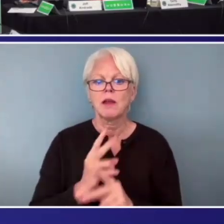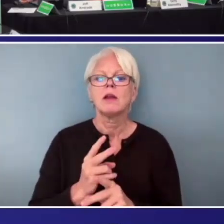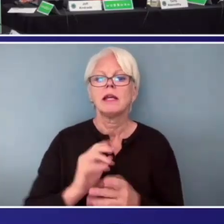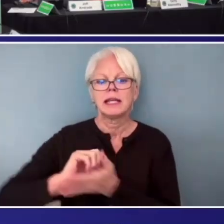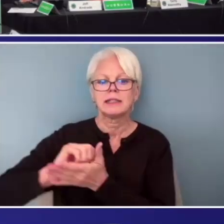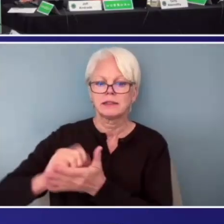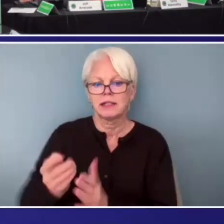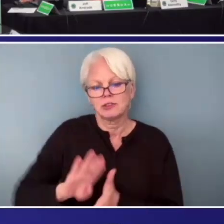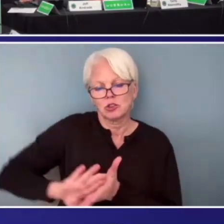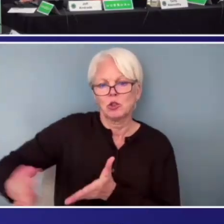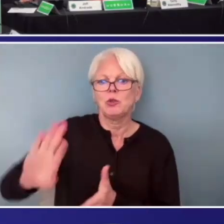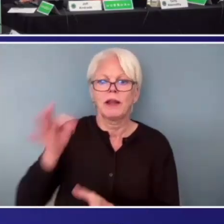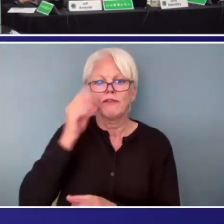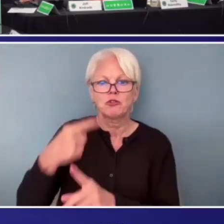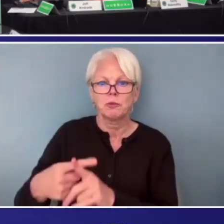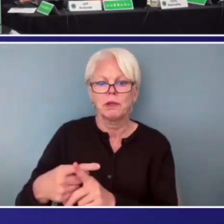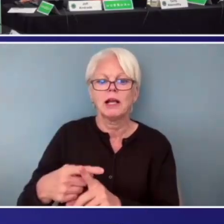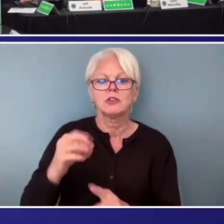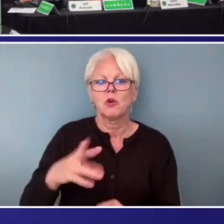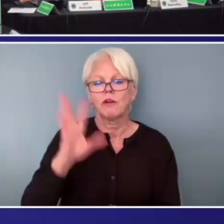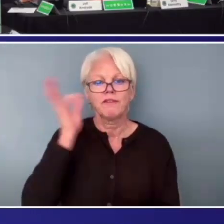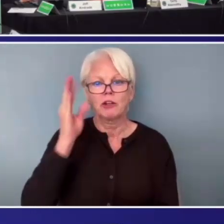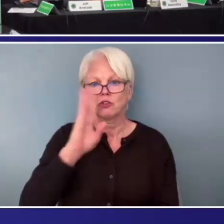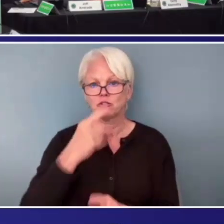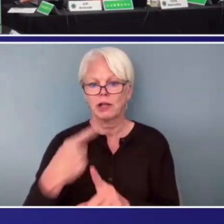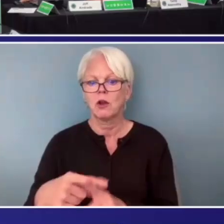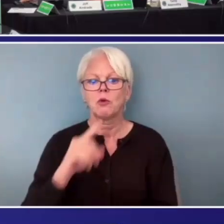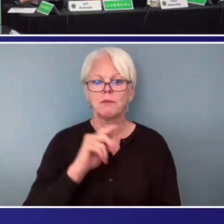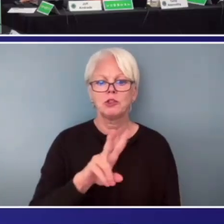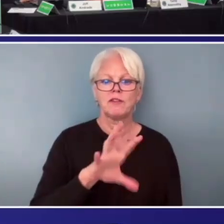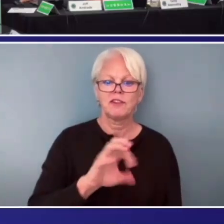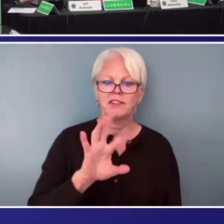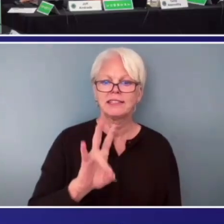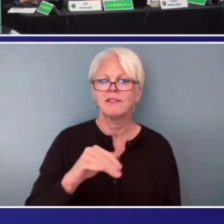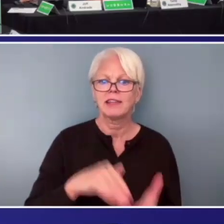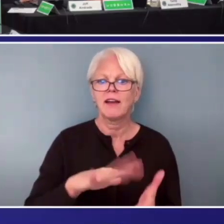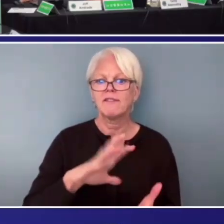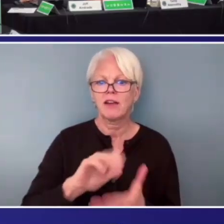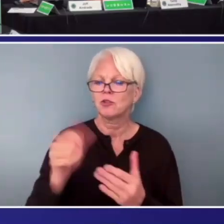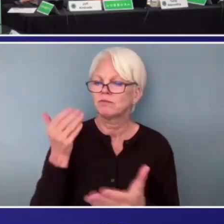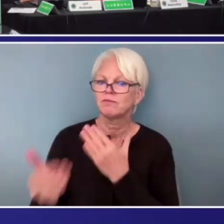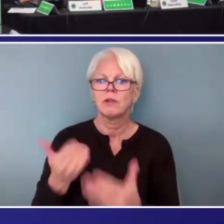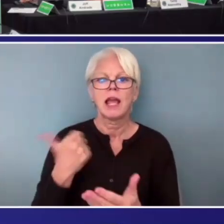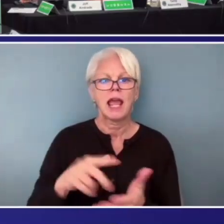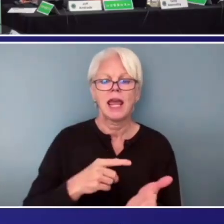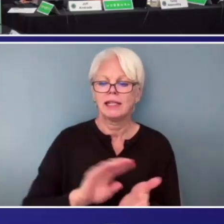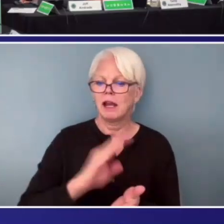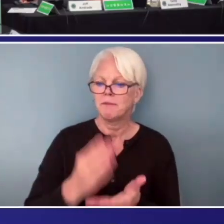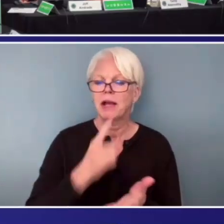Direct PLUS Loans shall be $257,500 without regard to any amounts repaid, forgiven, canceled, or otherwise discharged